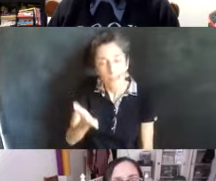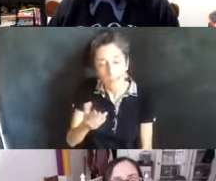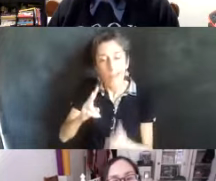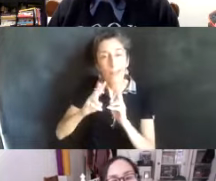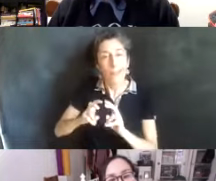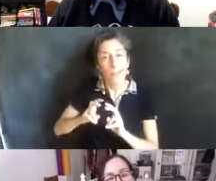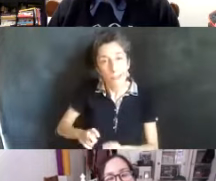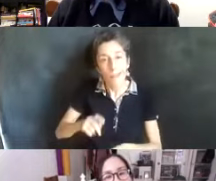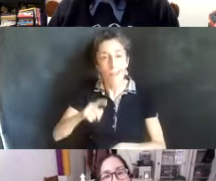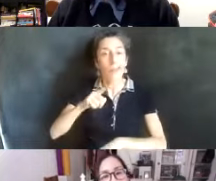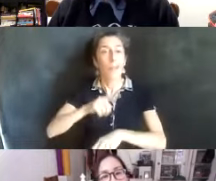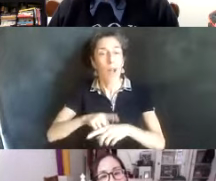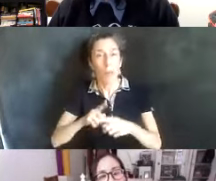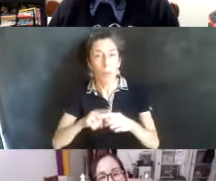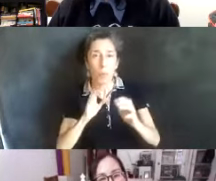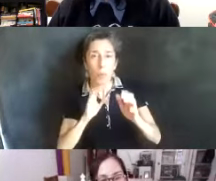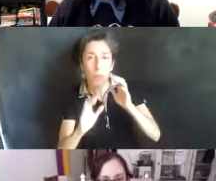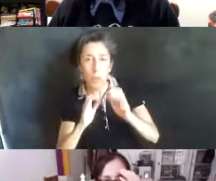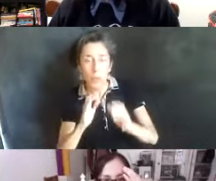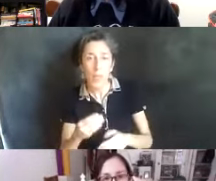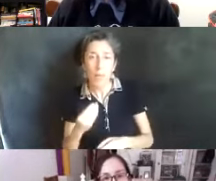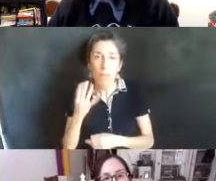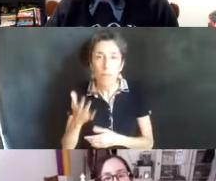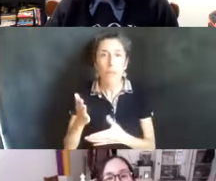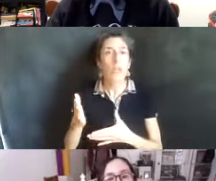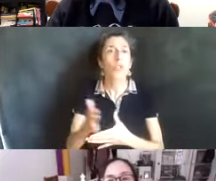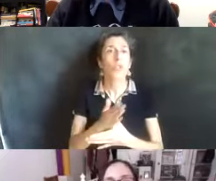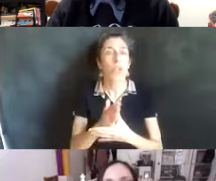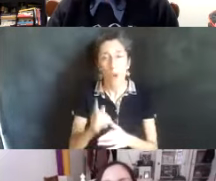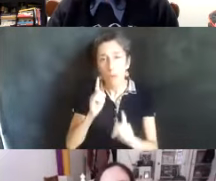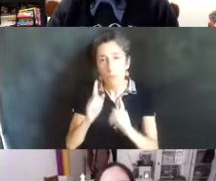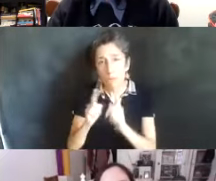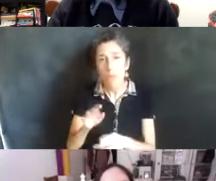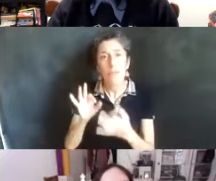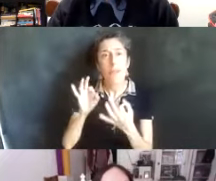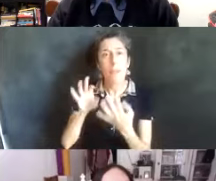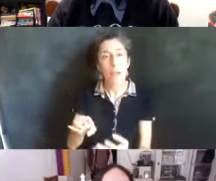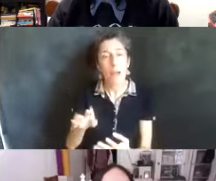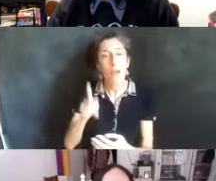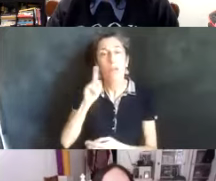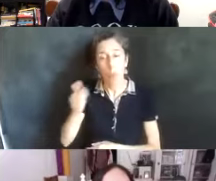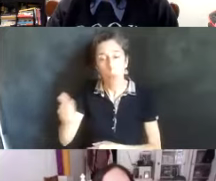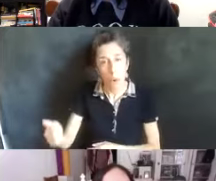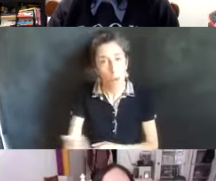are doing well with and what we can improve on, and even let us expand on our thoughts, etc. to